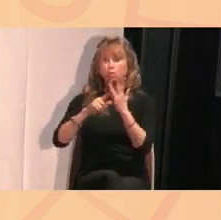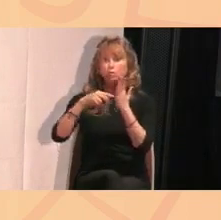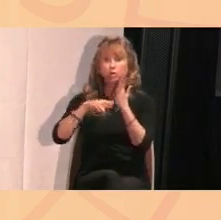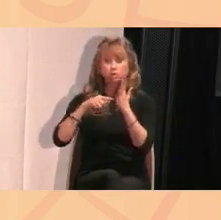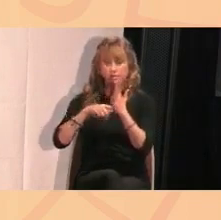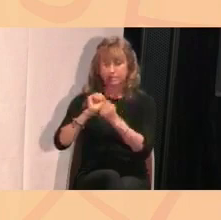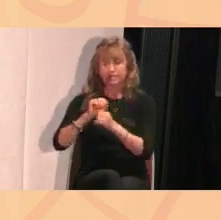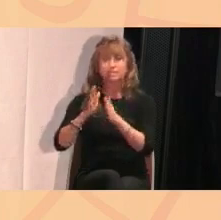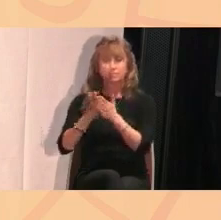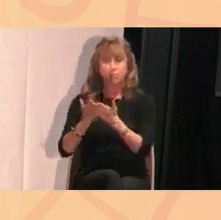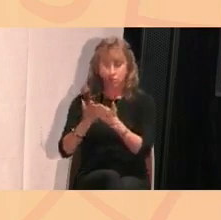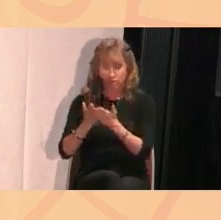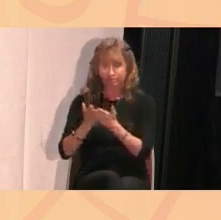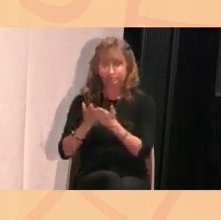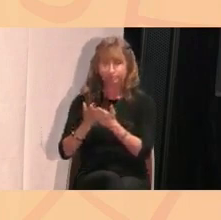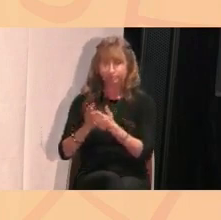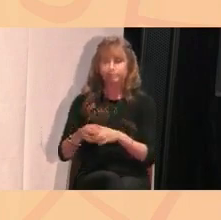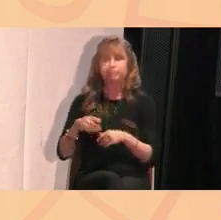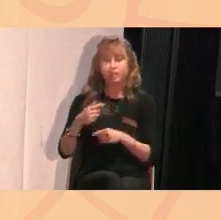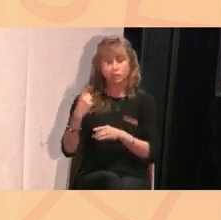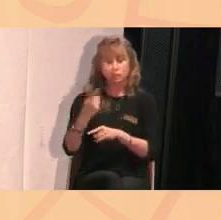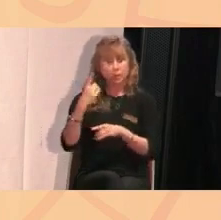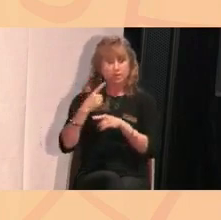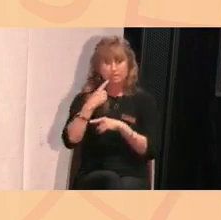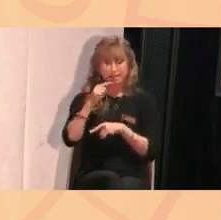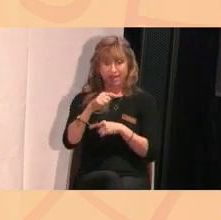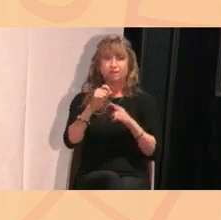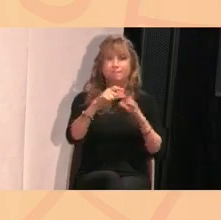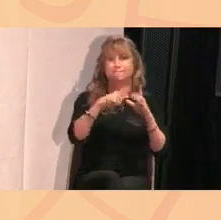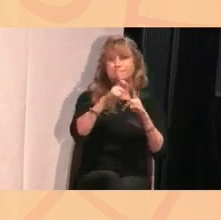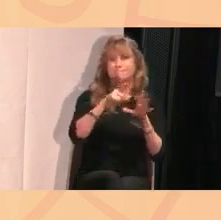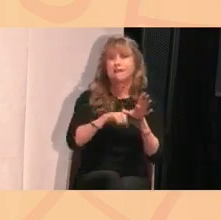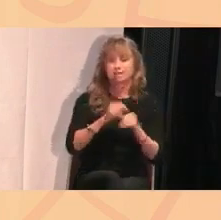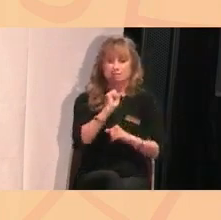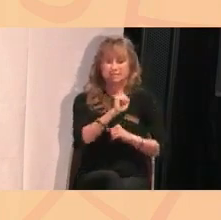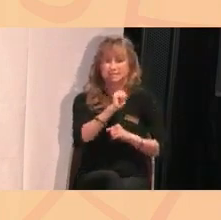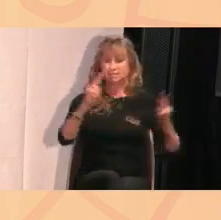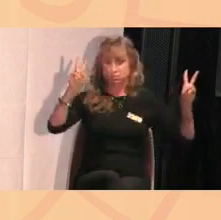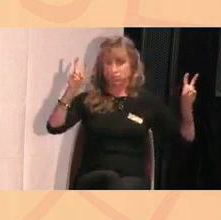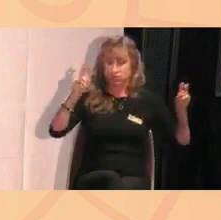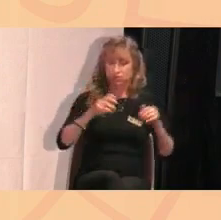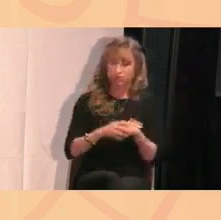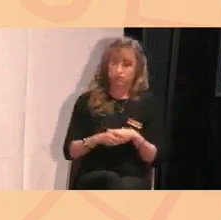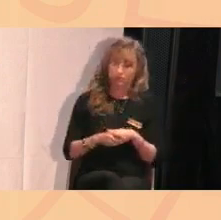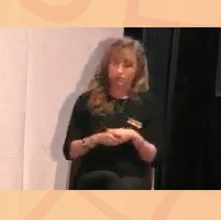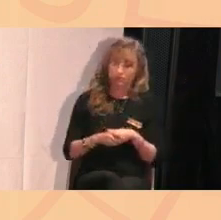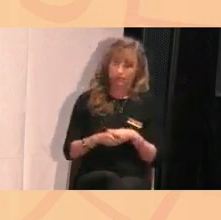Garang and then used in Eric Willmot's book on Pemulwuy.